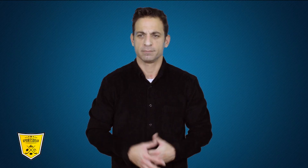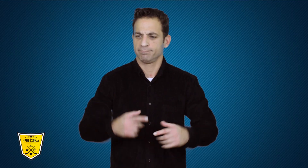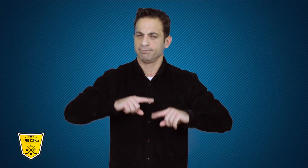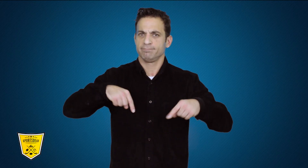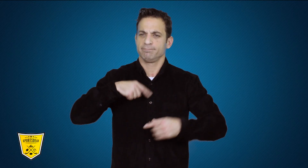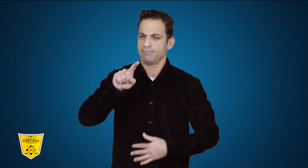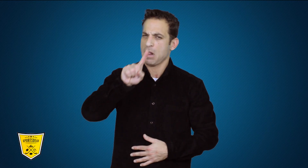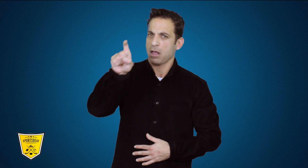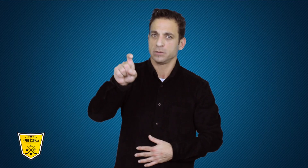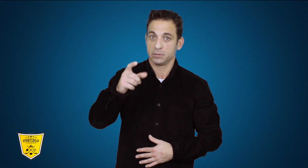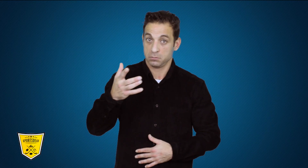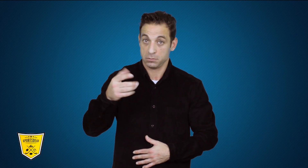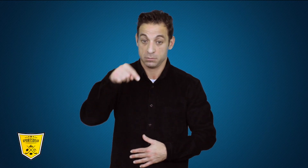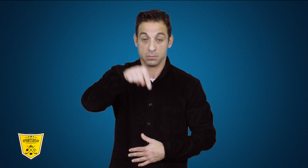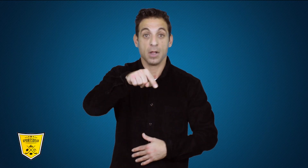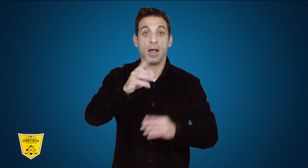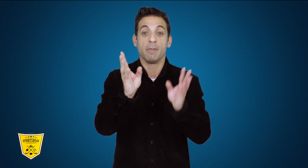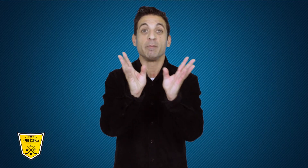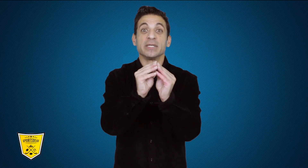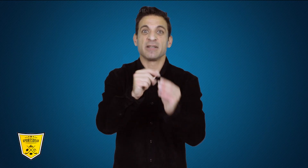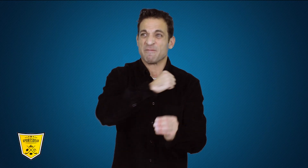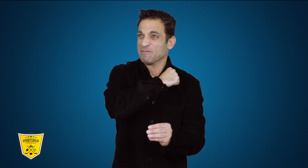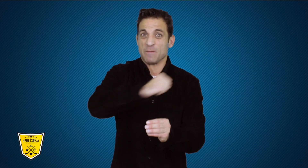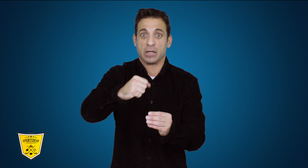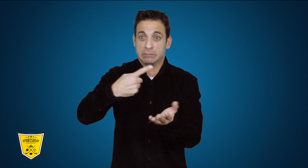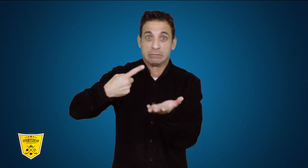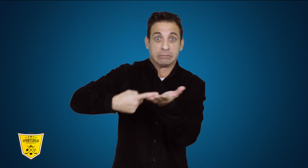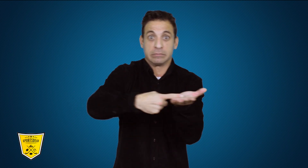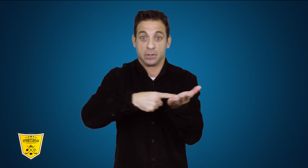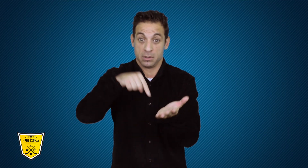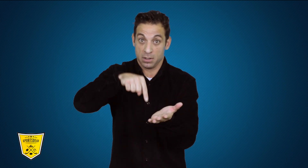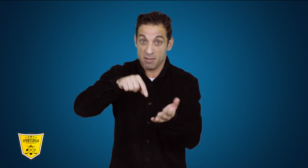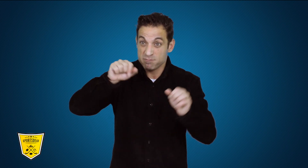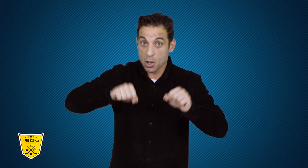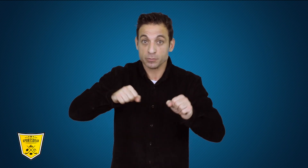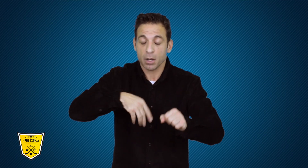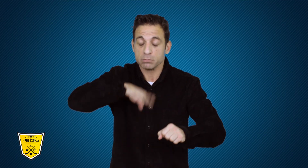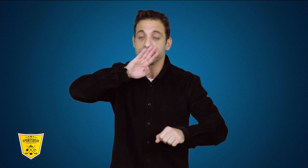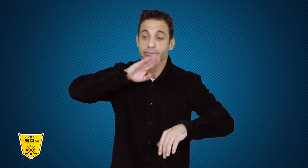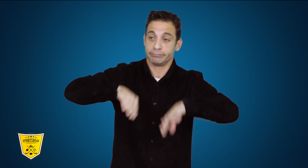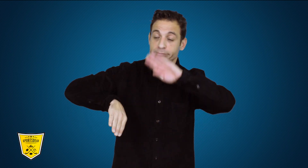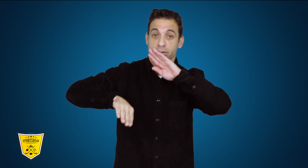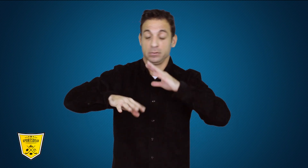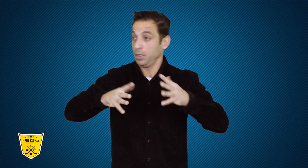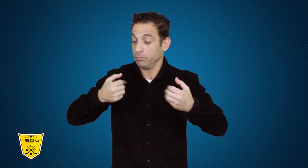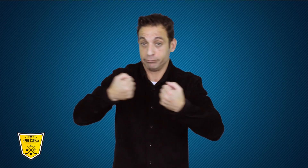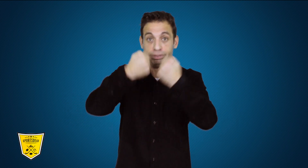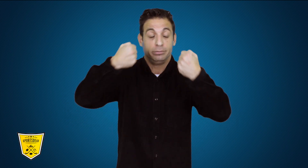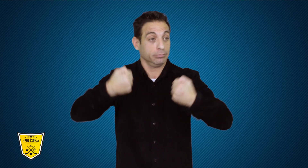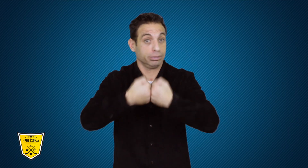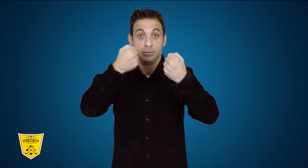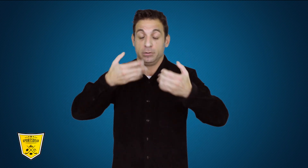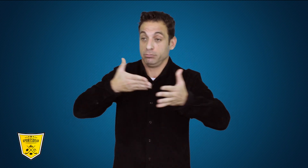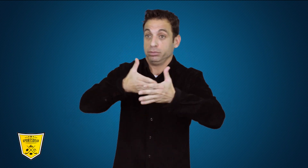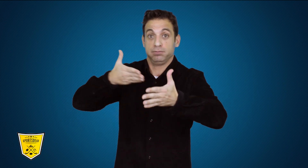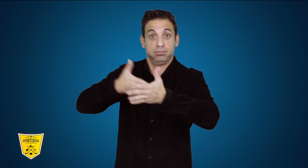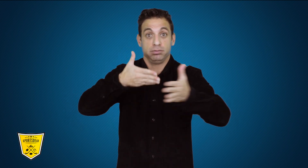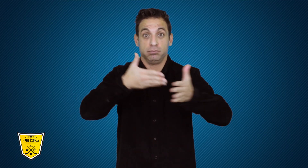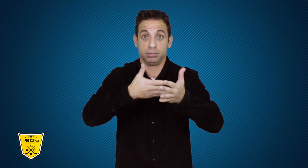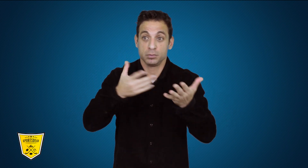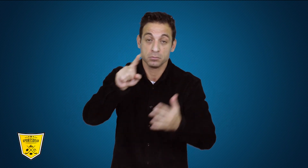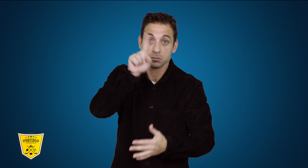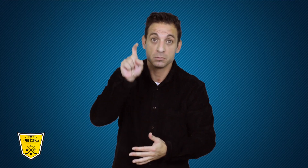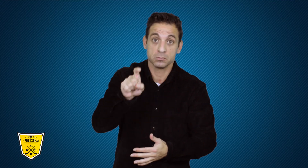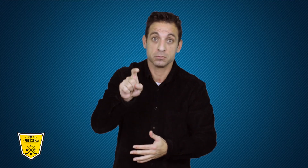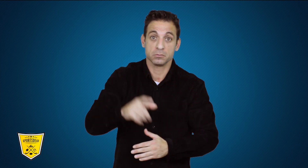Do you expect challenges at an Extraordinary Conference?